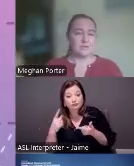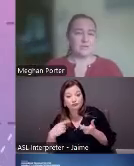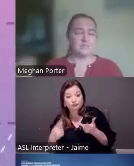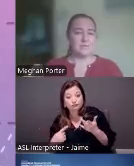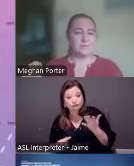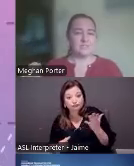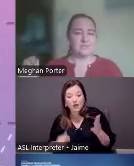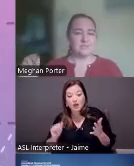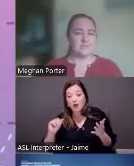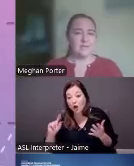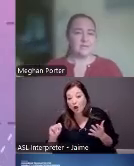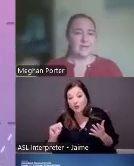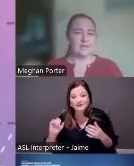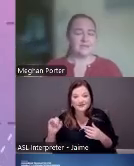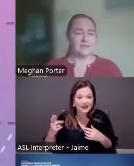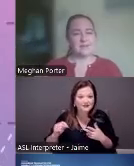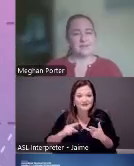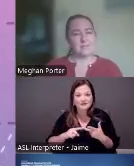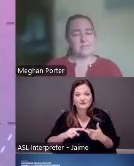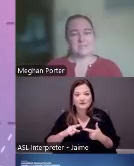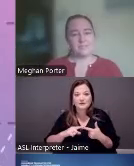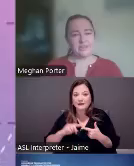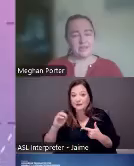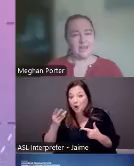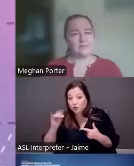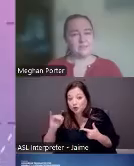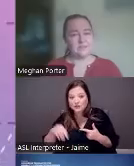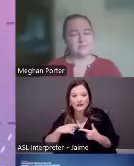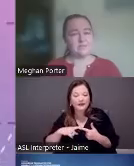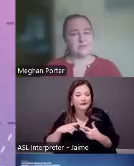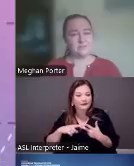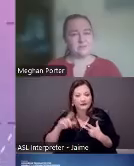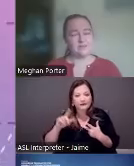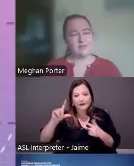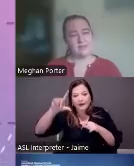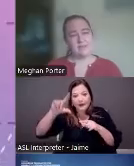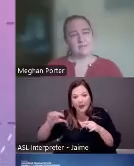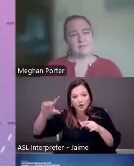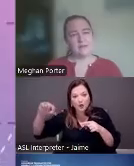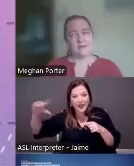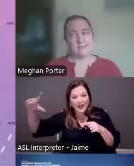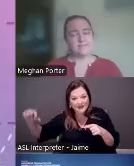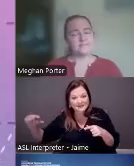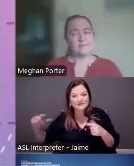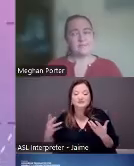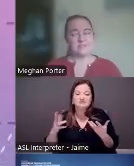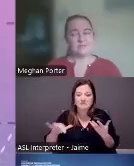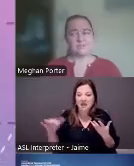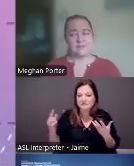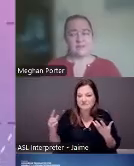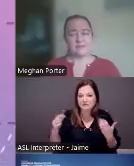Don't use emojis. Use camel case. Maybe something like that could be useful for social media